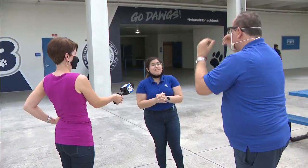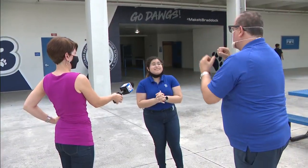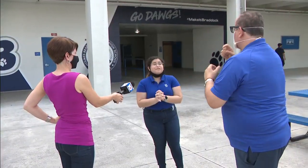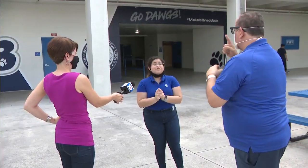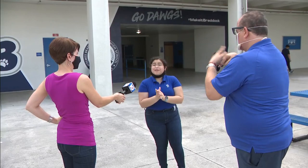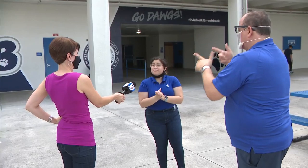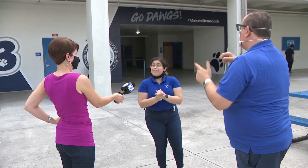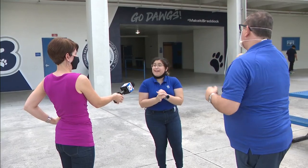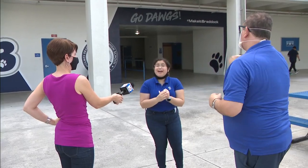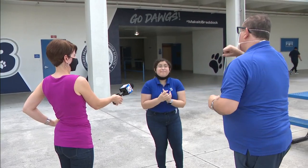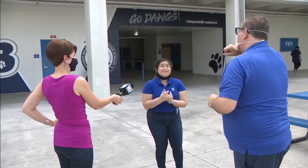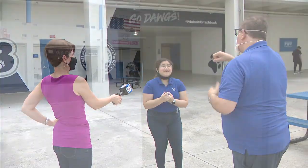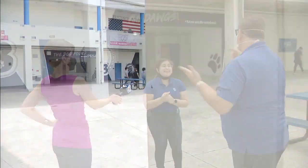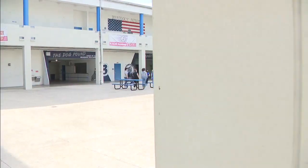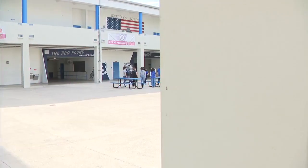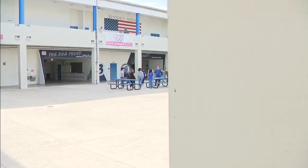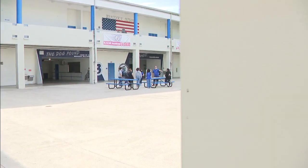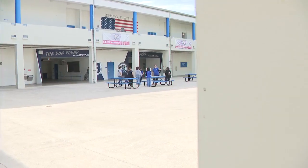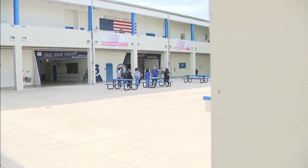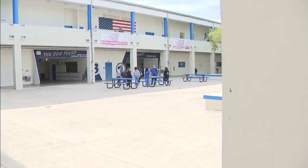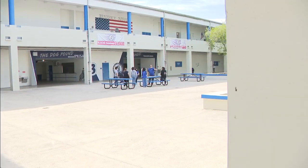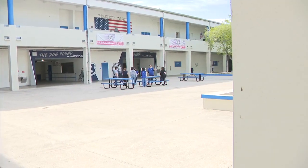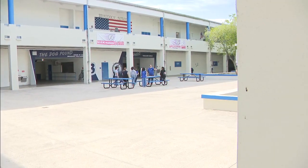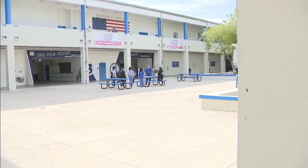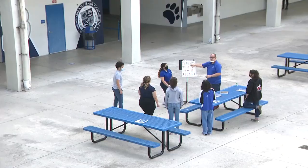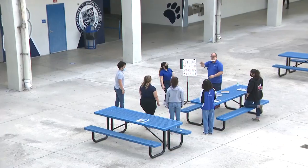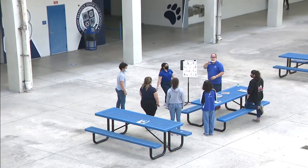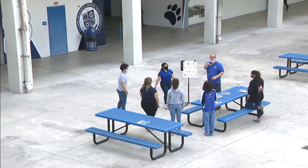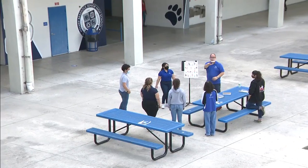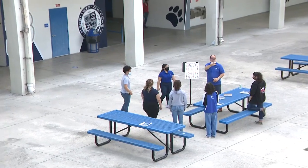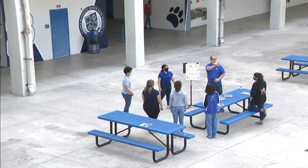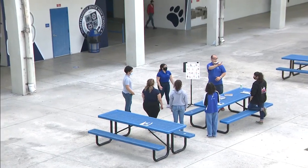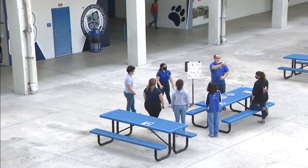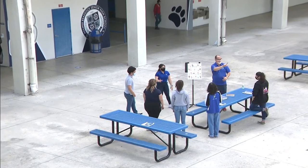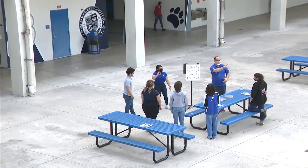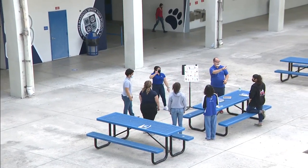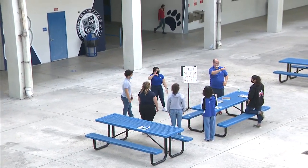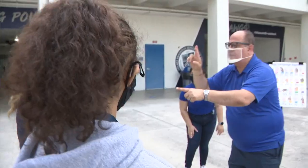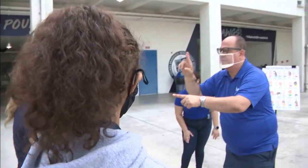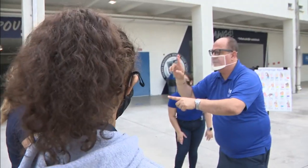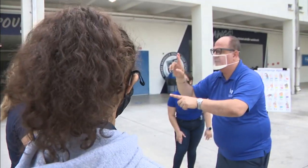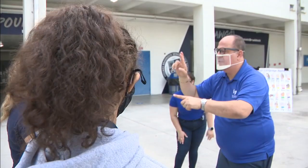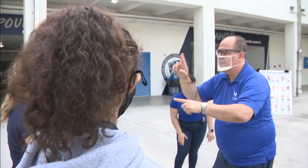TO ALL. HE'S BEEN TEACHING ALL HIS